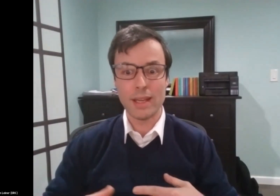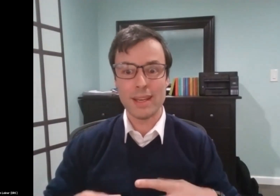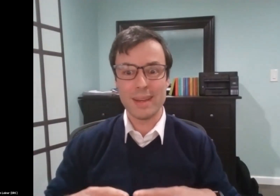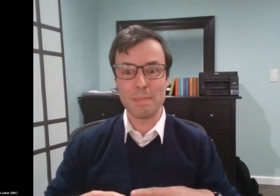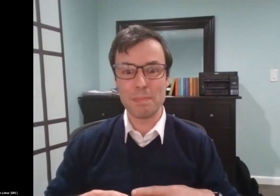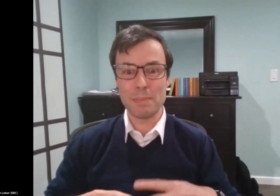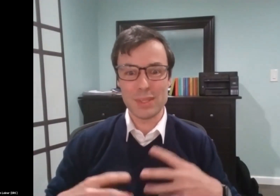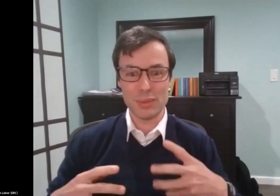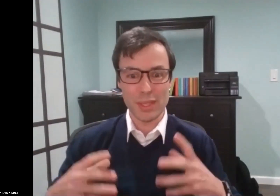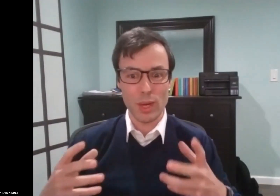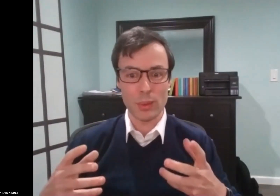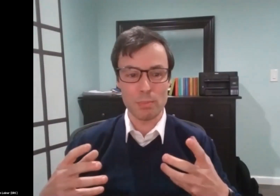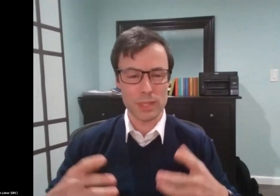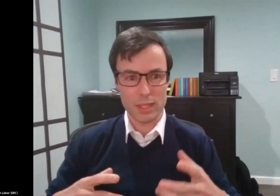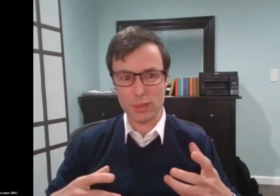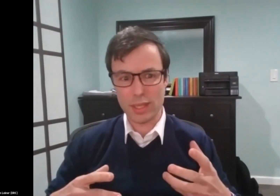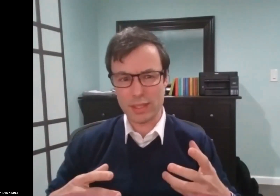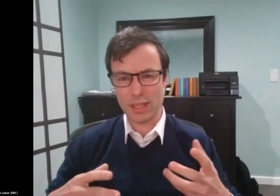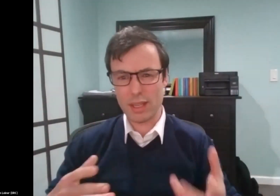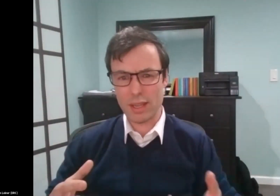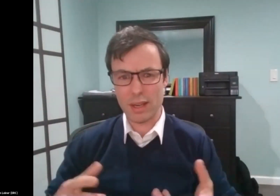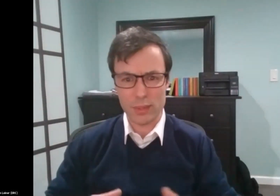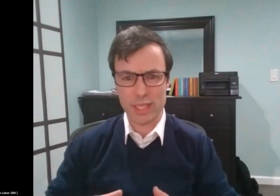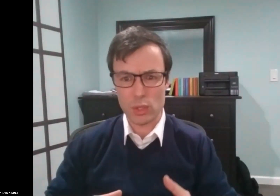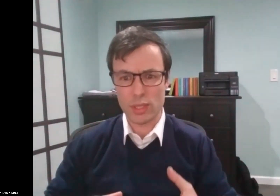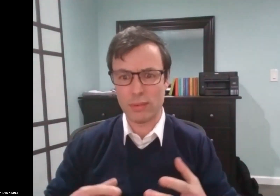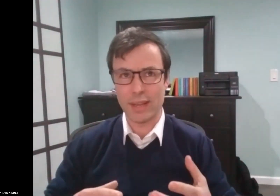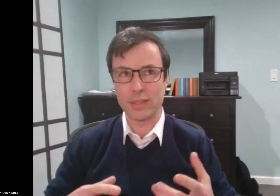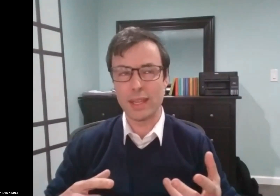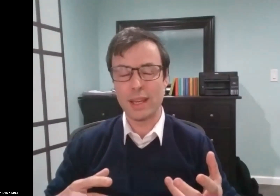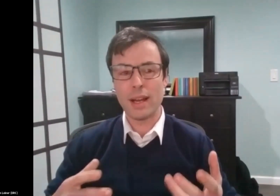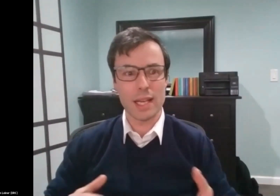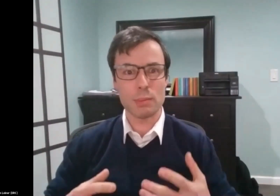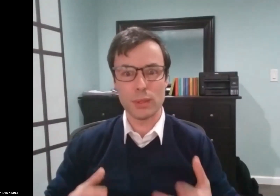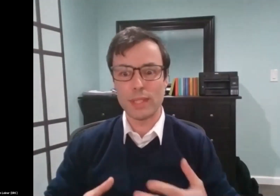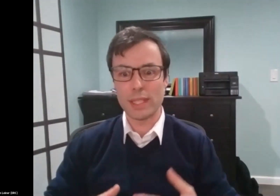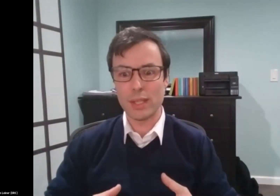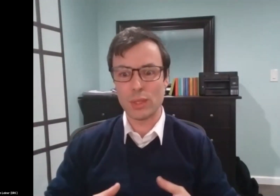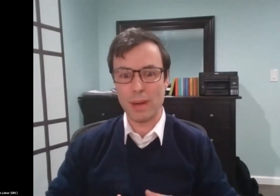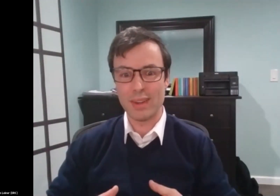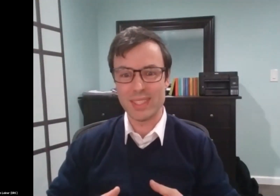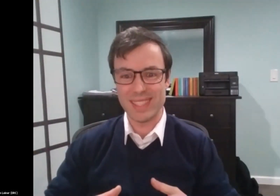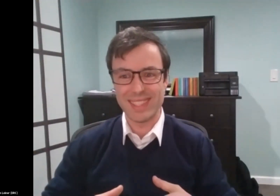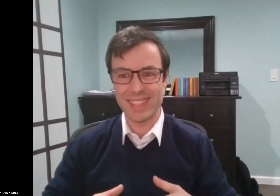supporter including who can be designated as a supporter in examples of how supporters can help. Because really